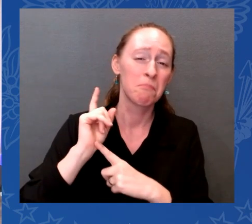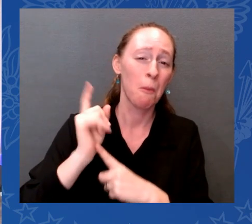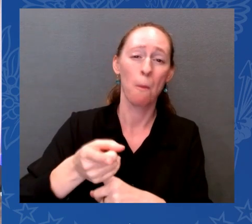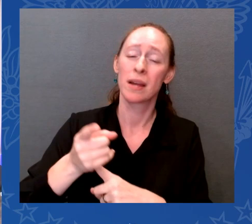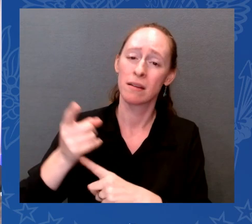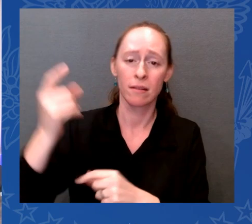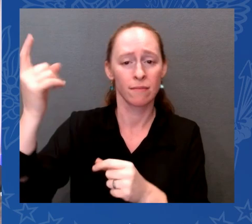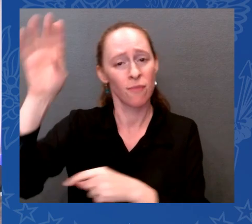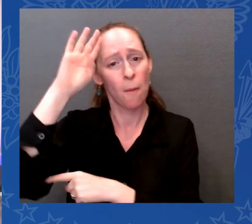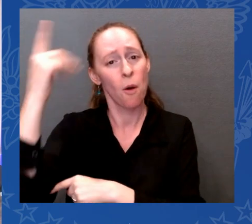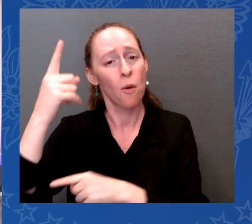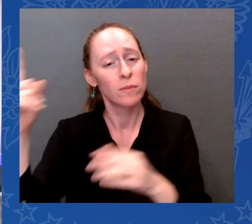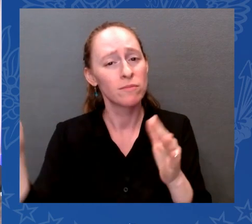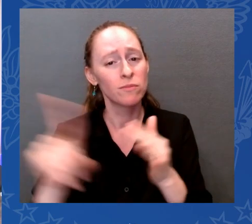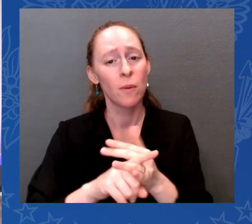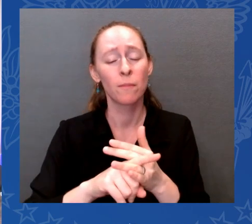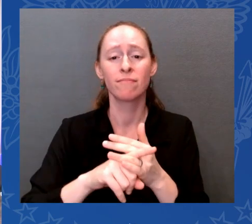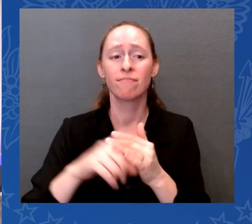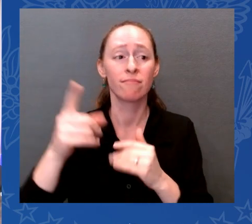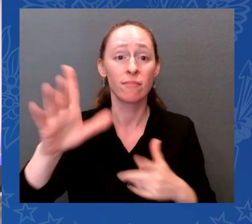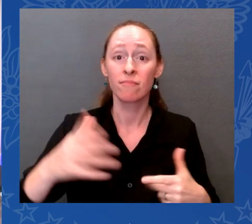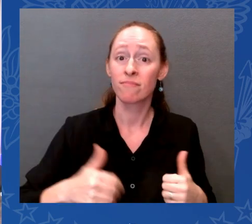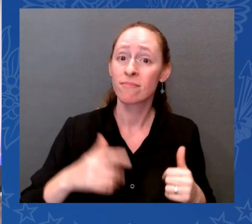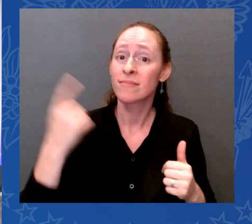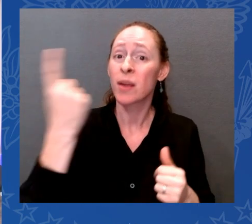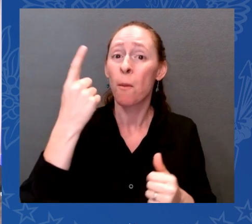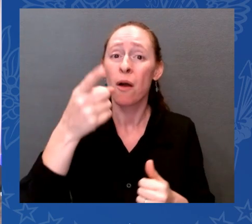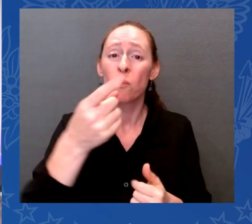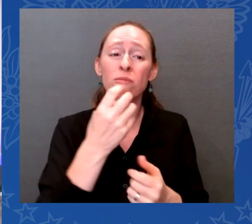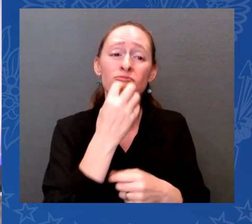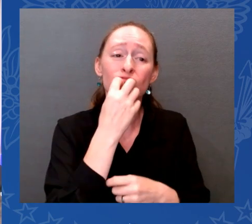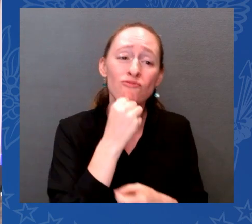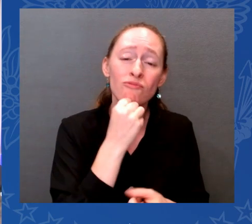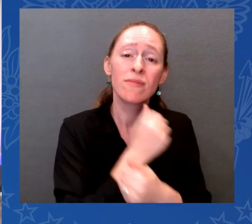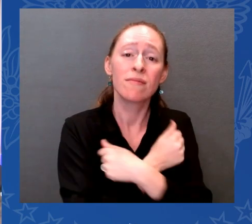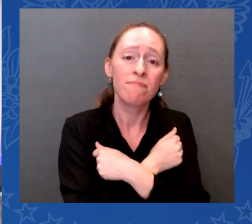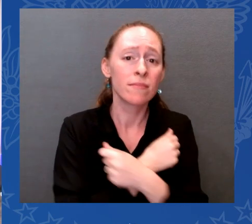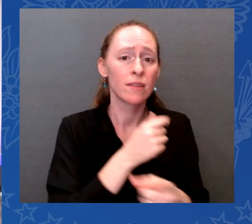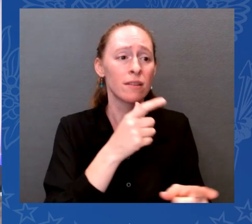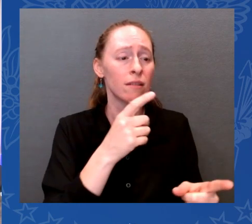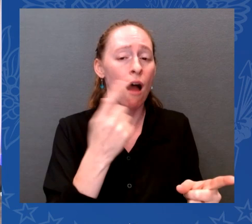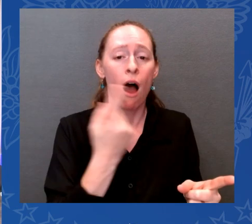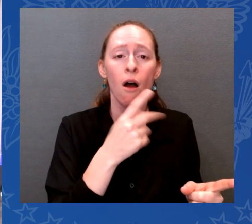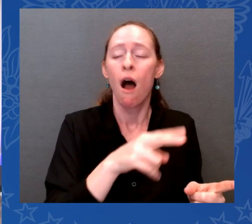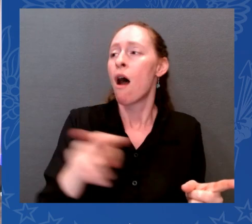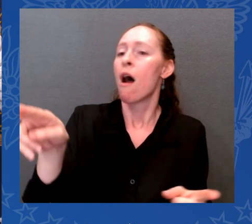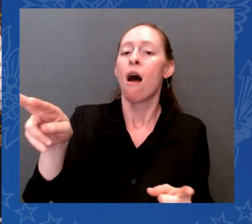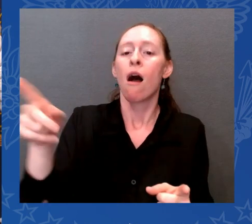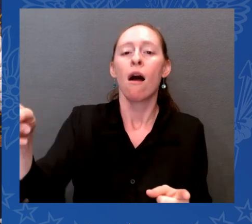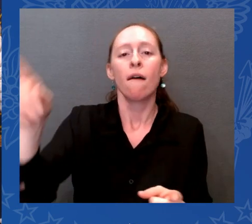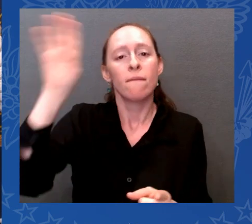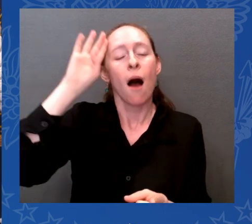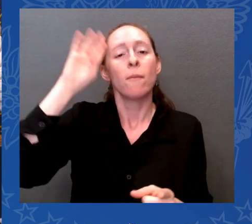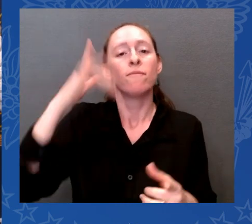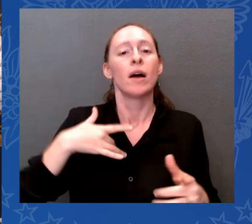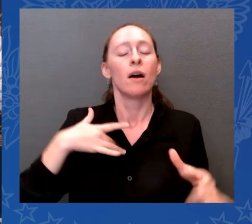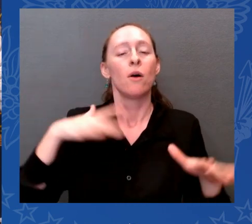there's no better sight in the world than that firefighter who's ready to go to work. So, thank you for being who you are.